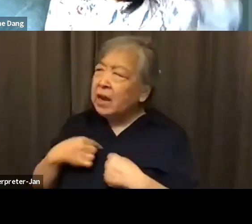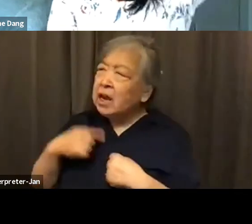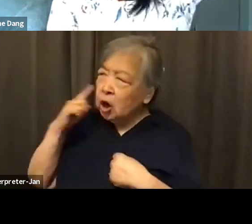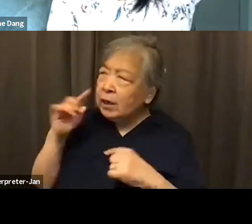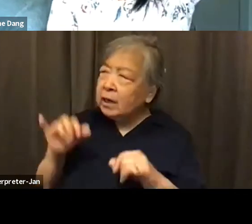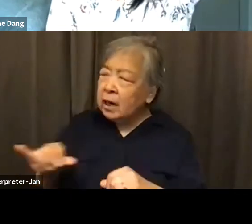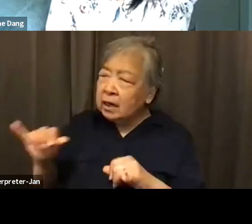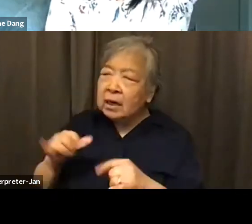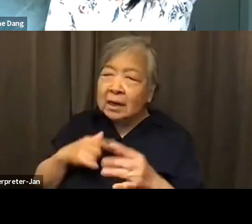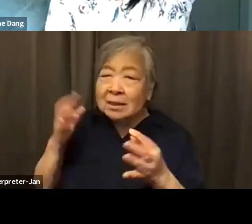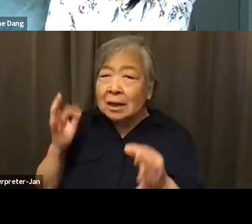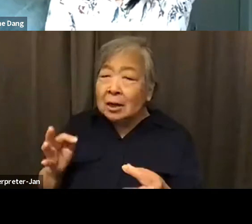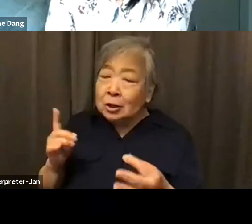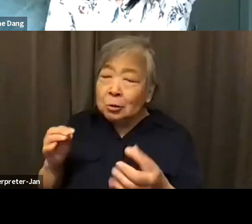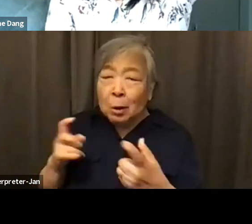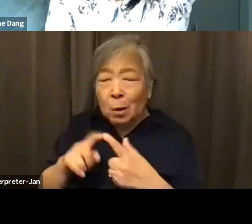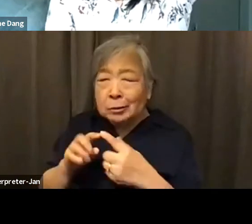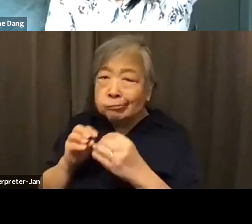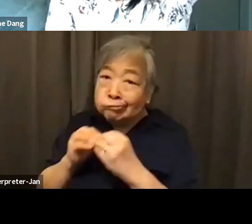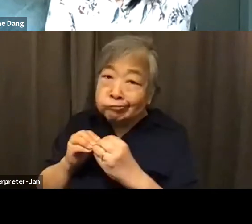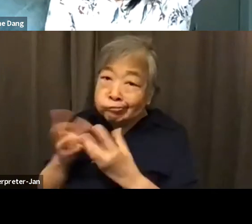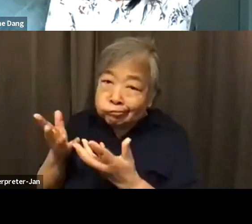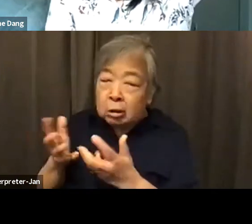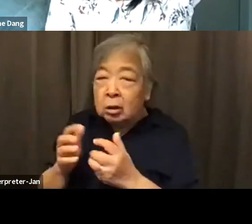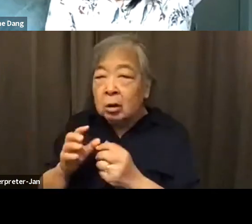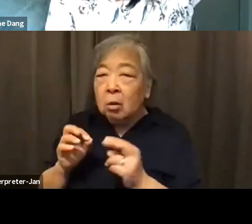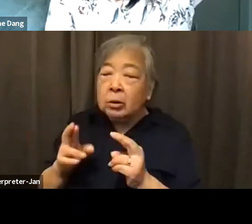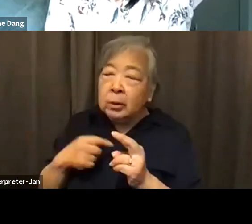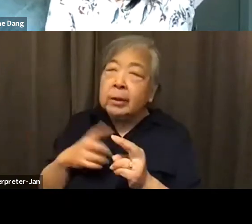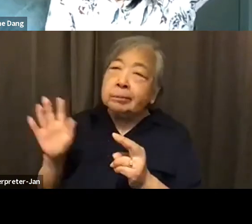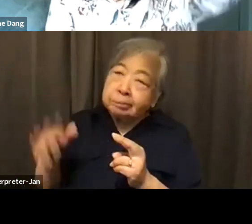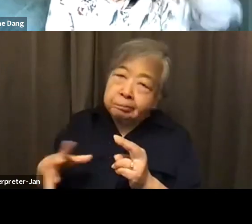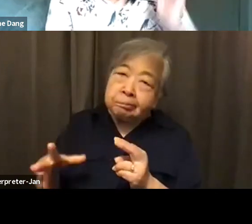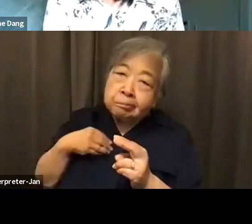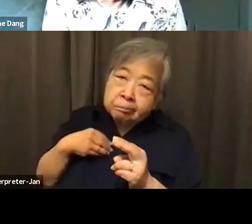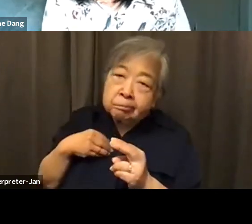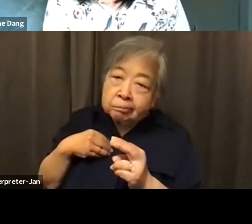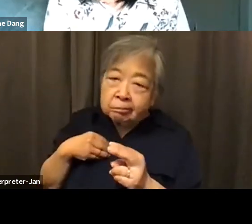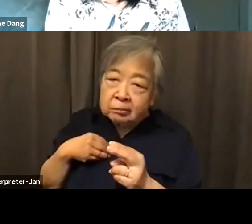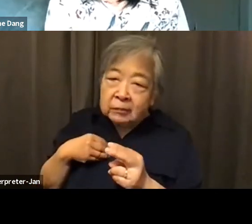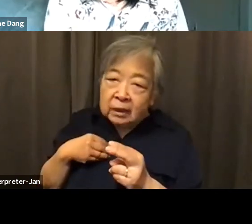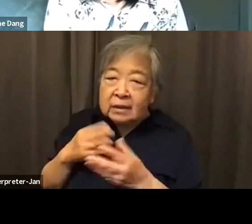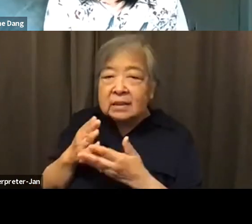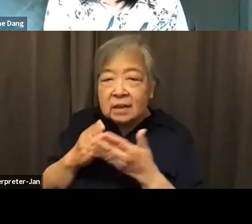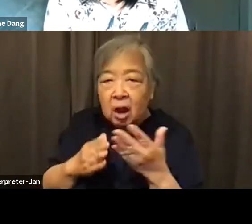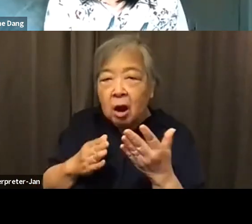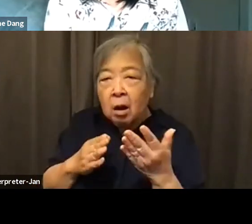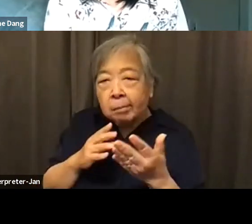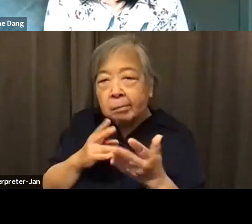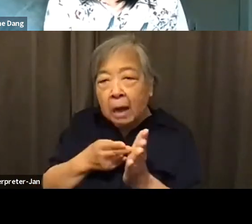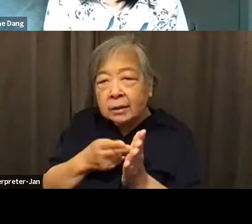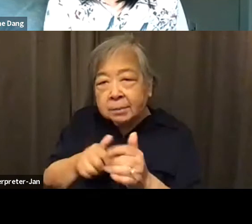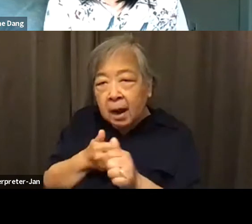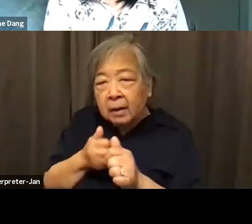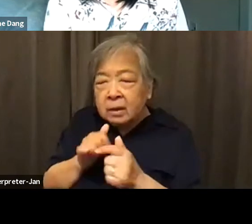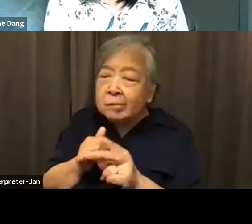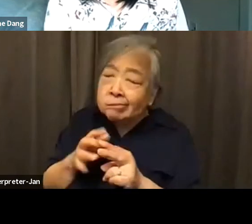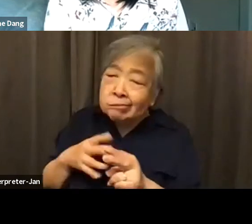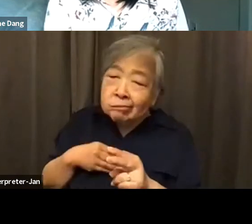or, well, I guess there's some truth to that, so let's just go with that. So it's interesting.